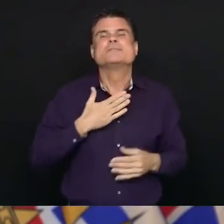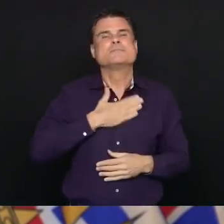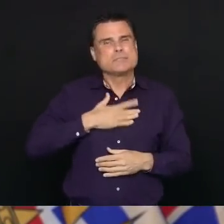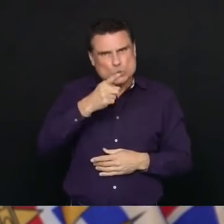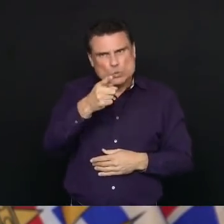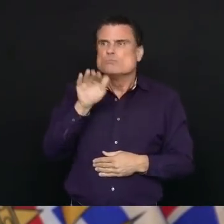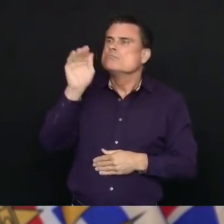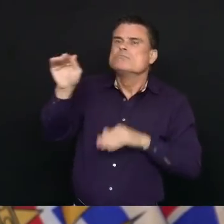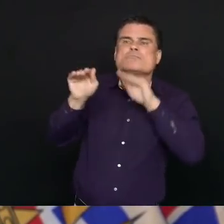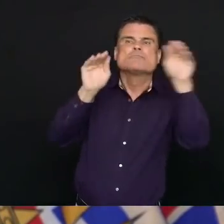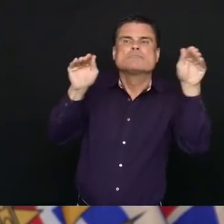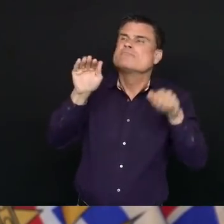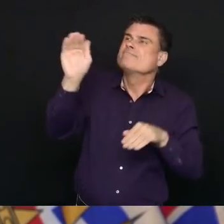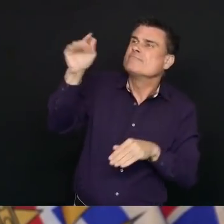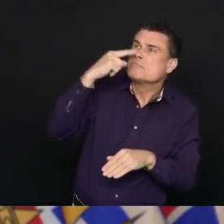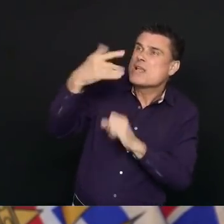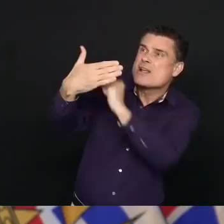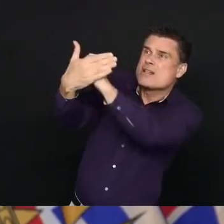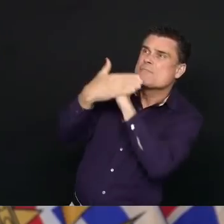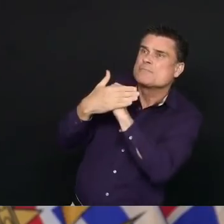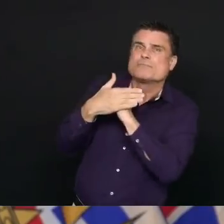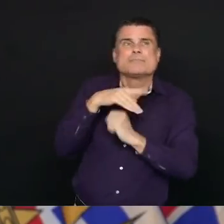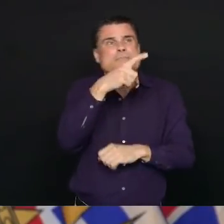If you're struggling